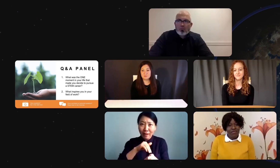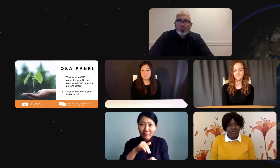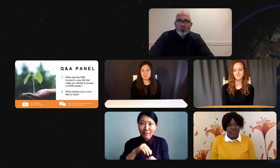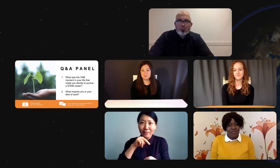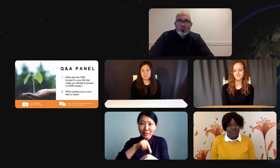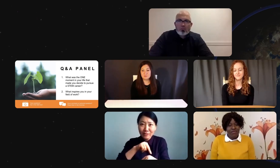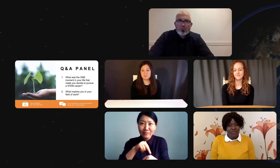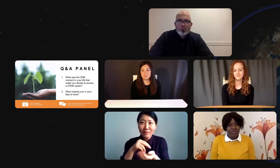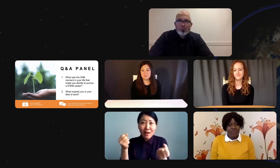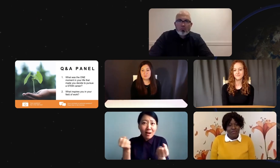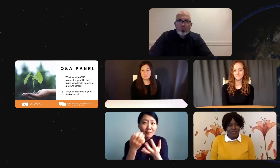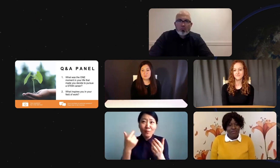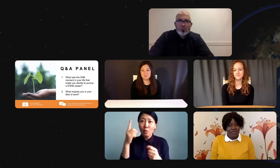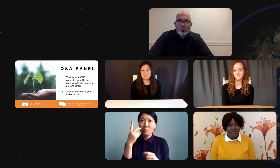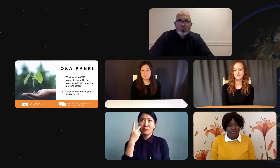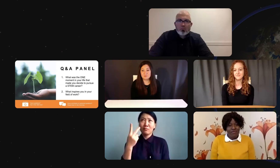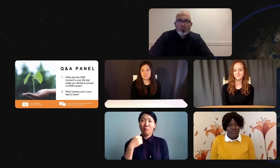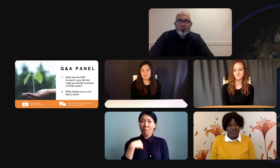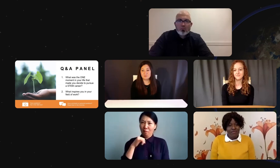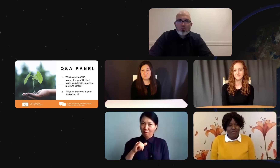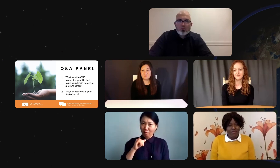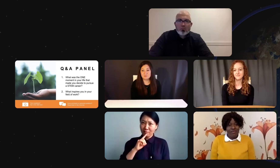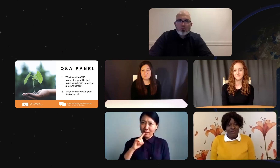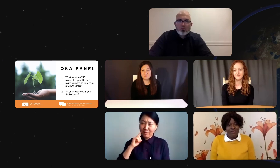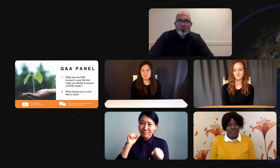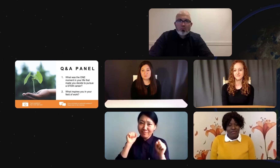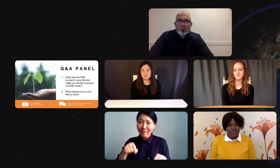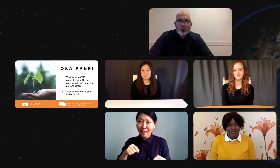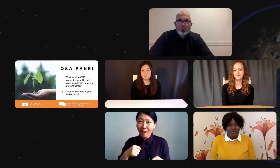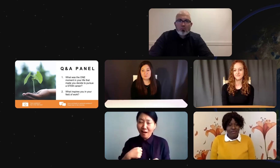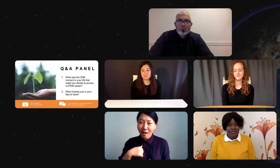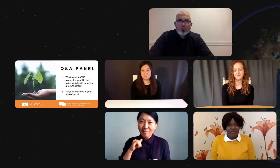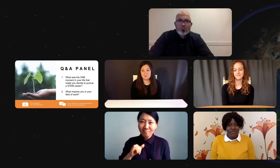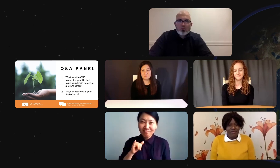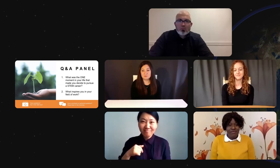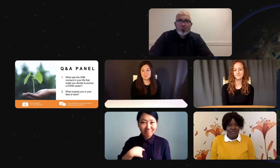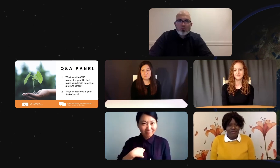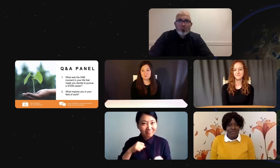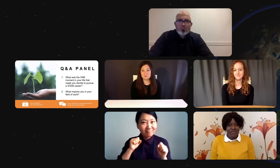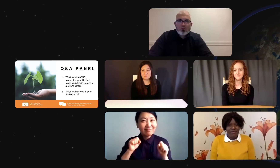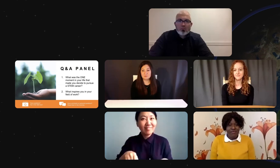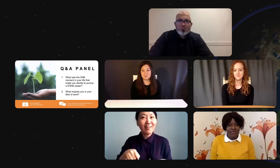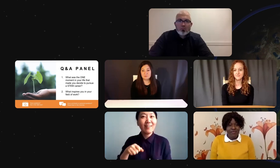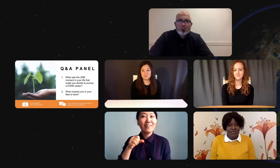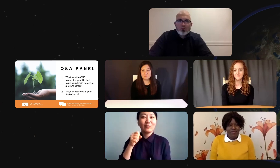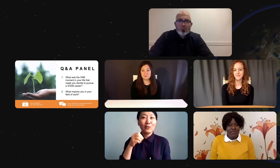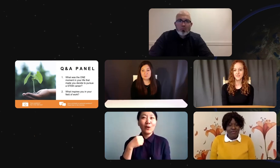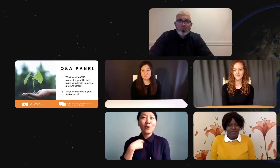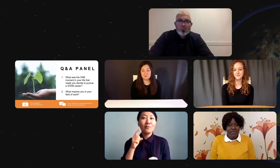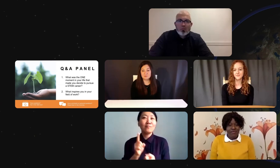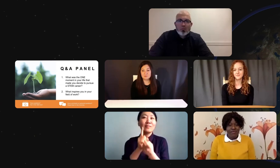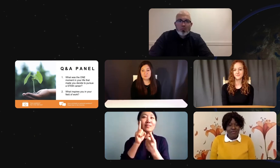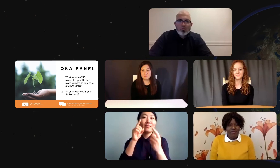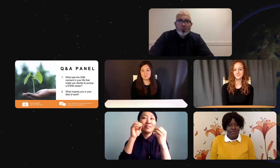I thought, "If these people can do it, I can do it too!"